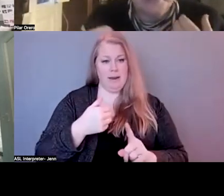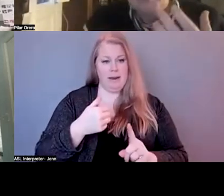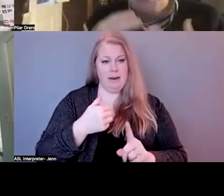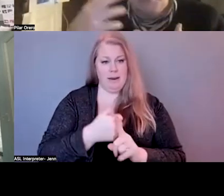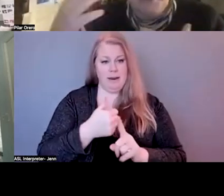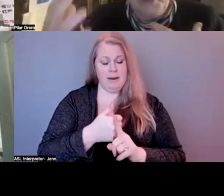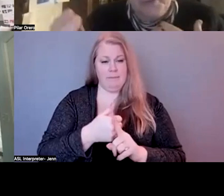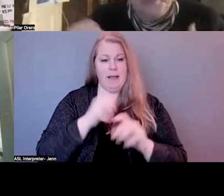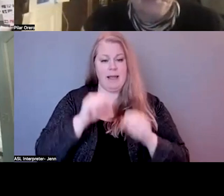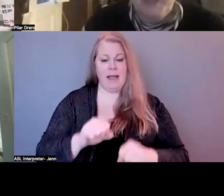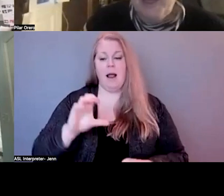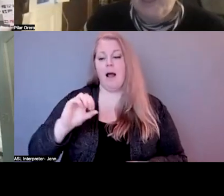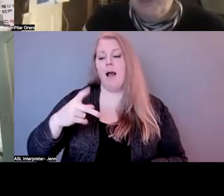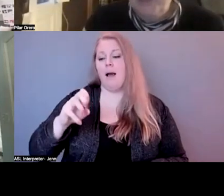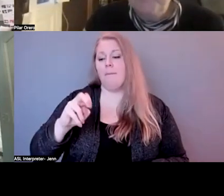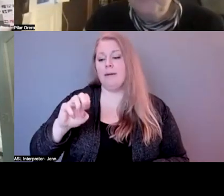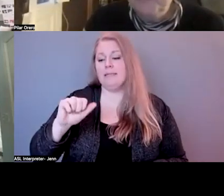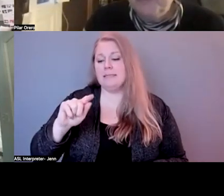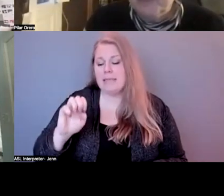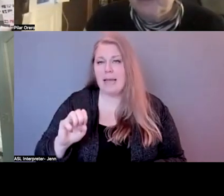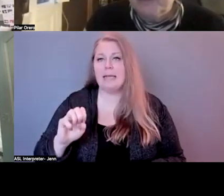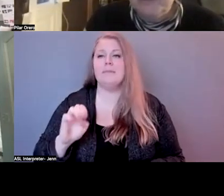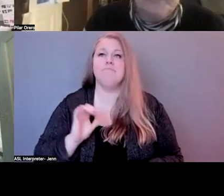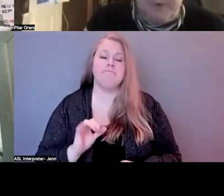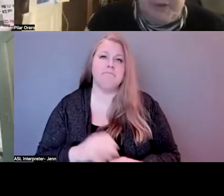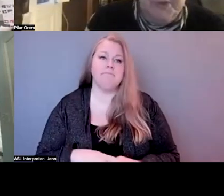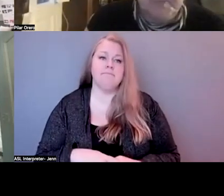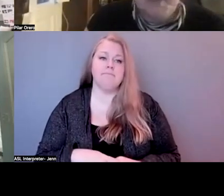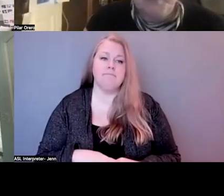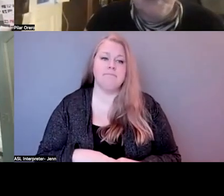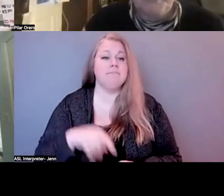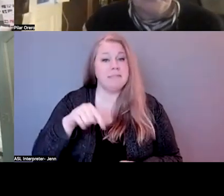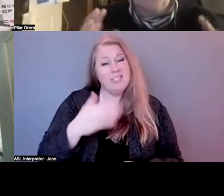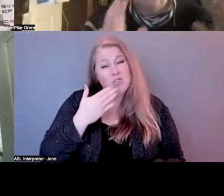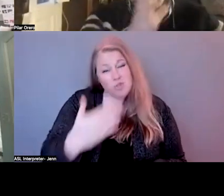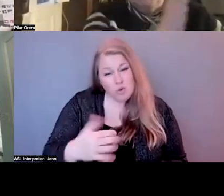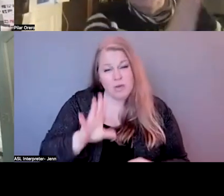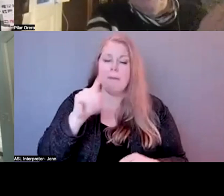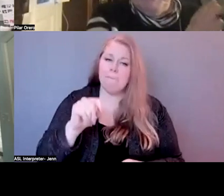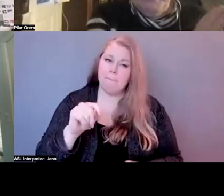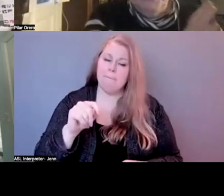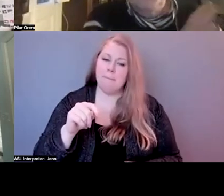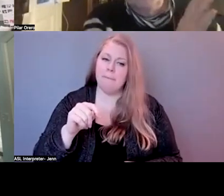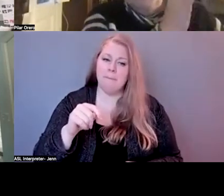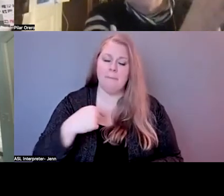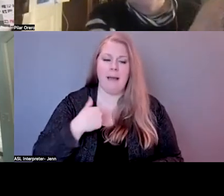How can you -- um, this is very good but to me, there is another big issue -- a big chunk